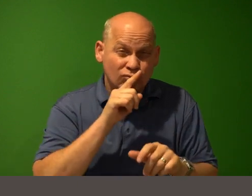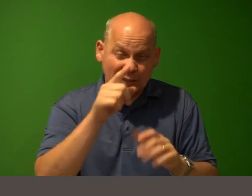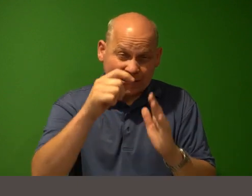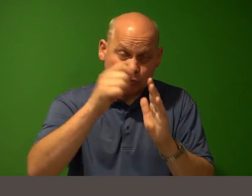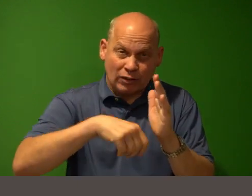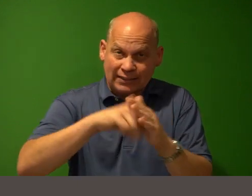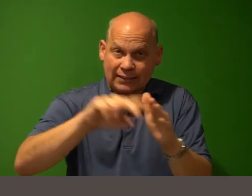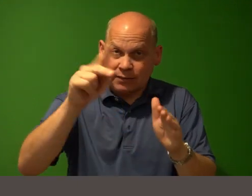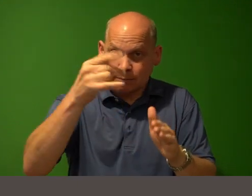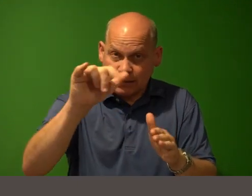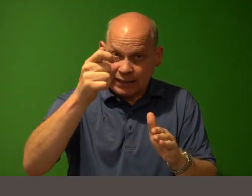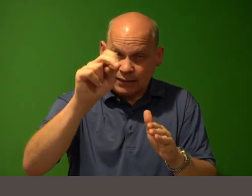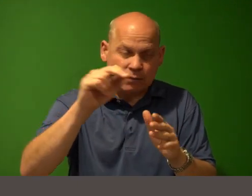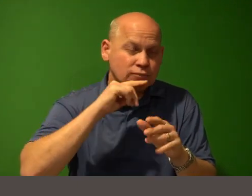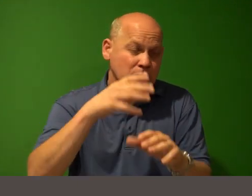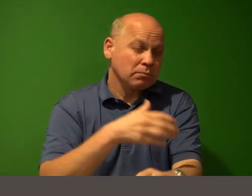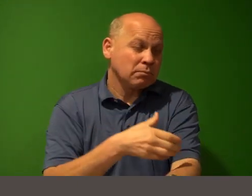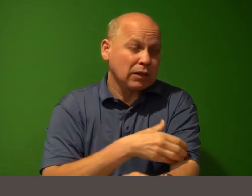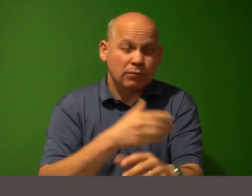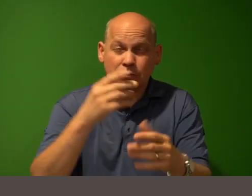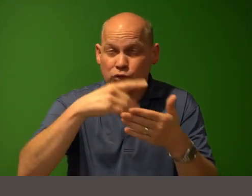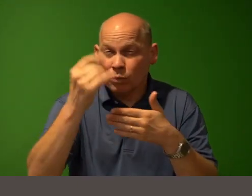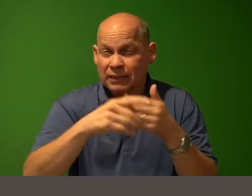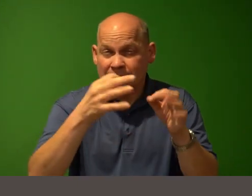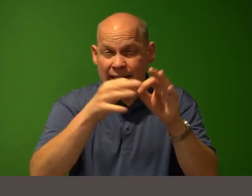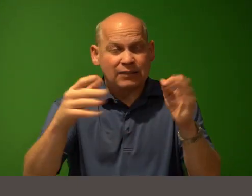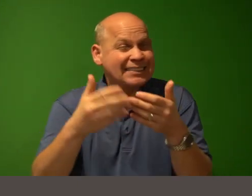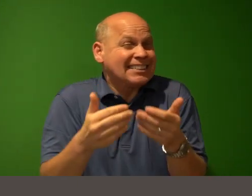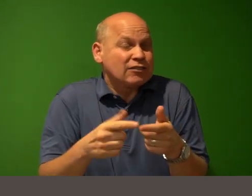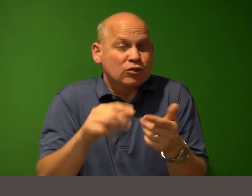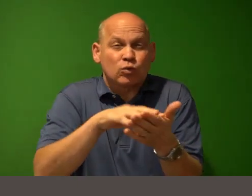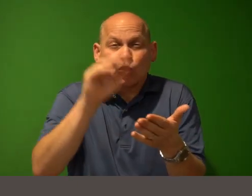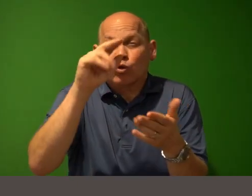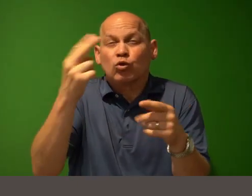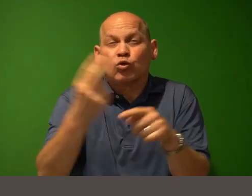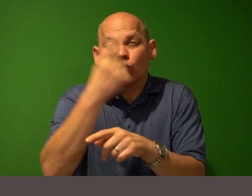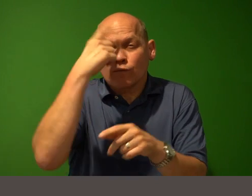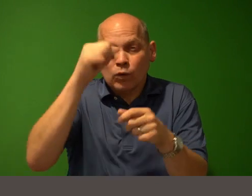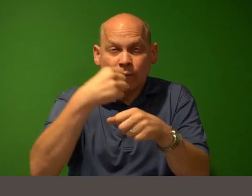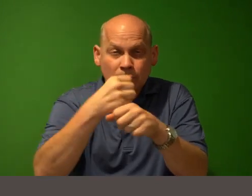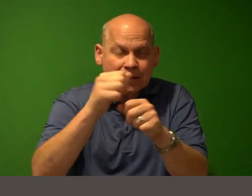a powerful programming language, and easy to learn. It is used for making music, manipulating